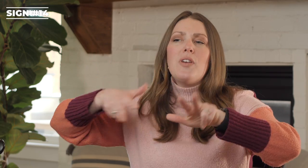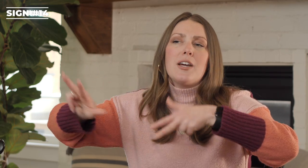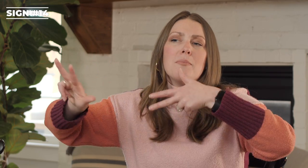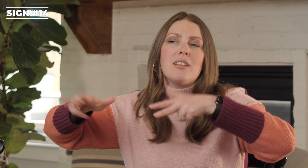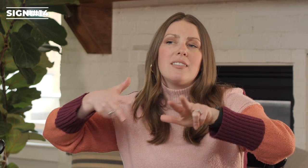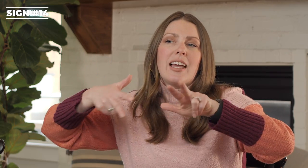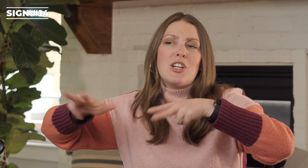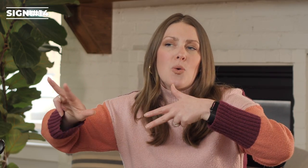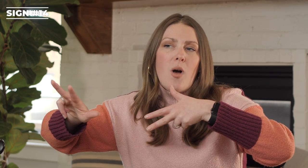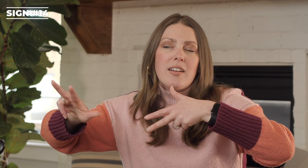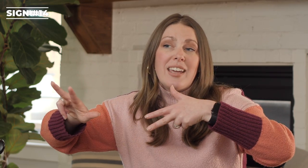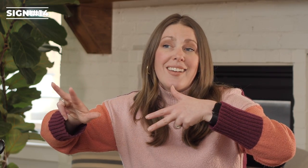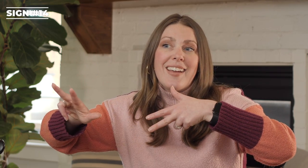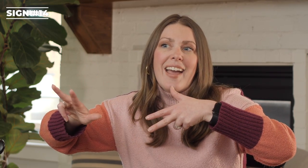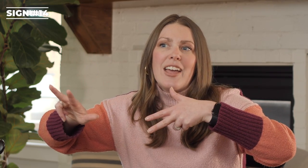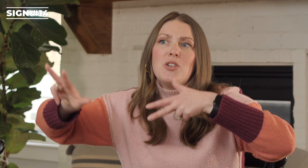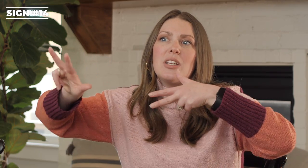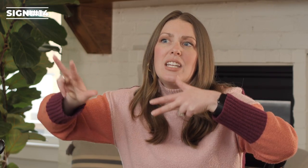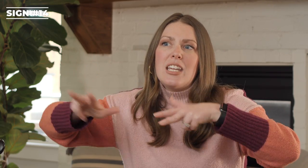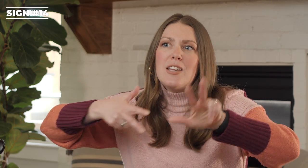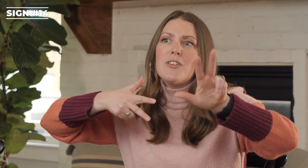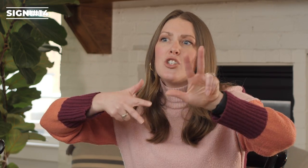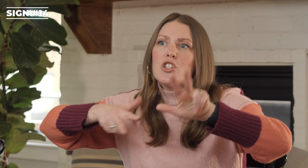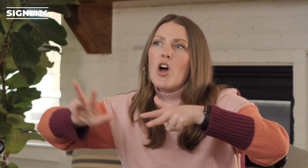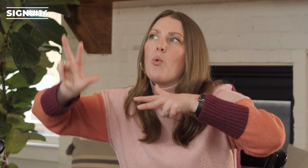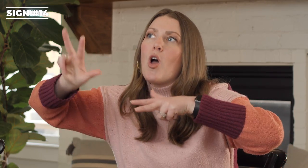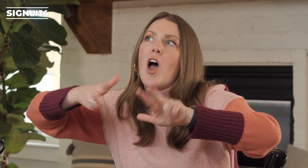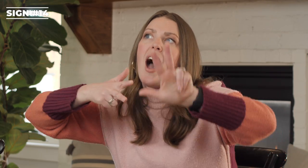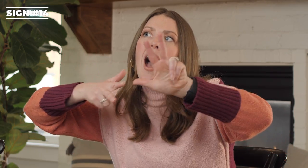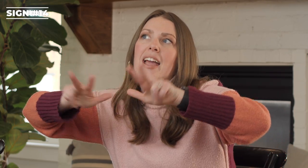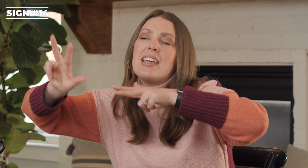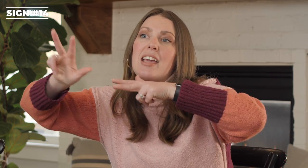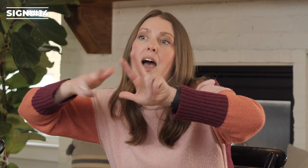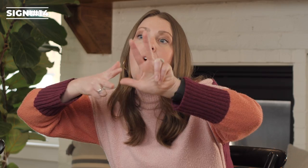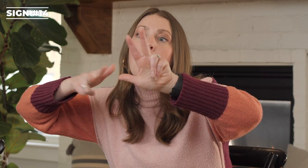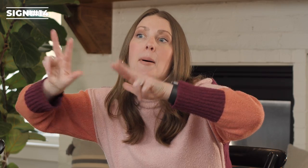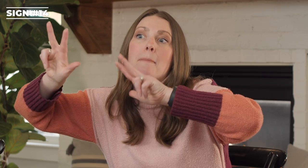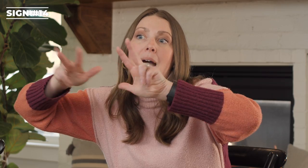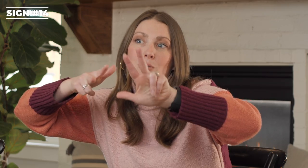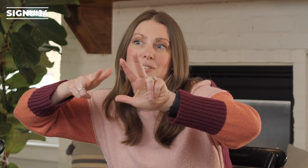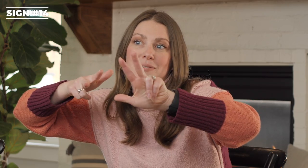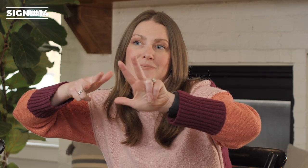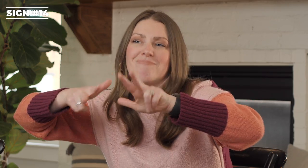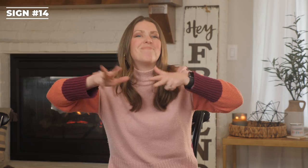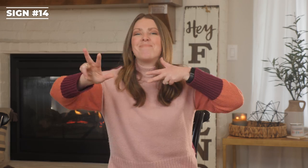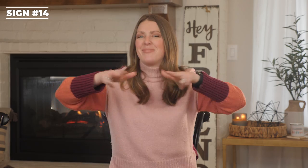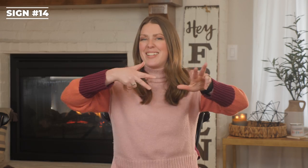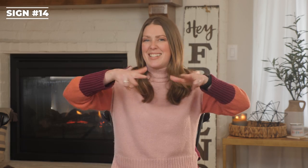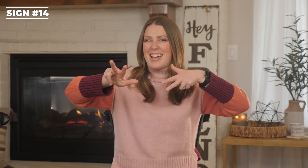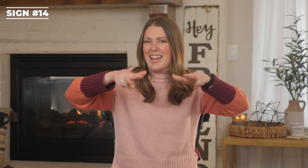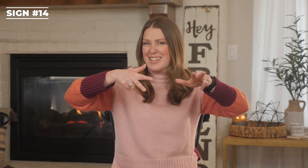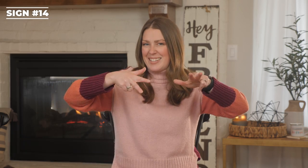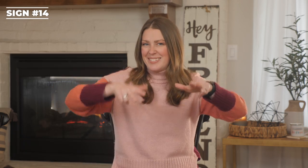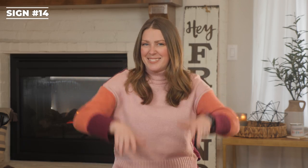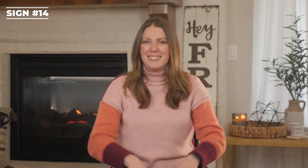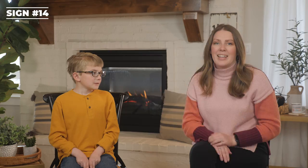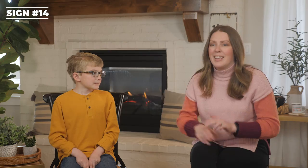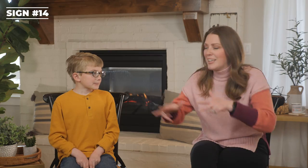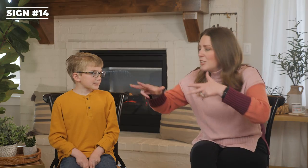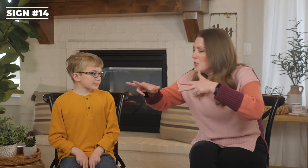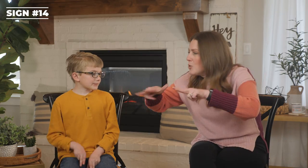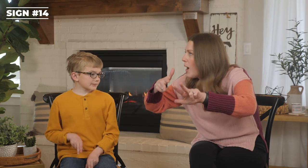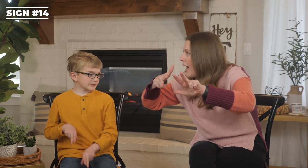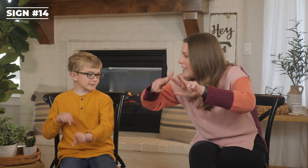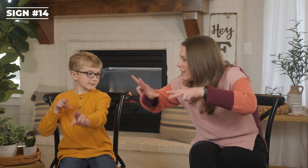moving them like you're walking and you can even show hiking up a mountain 'to hike'. Can you do hike?